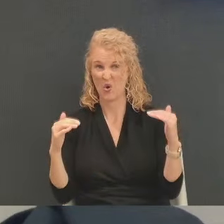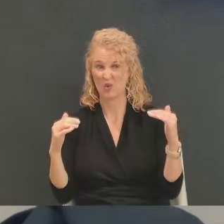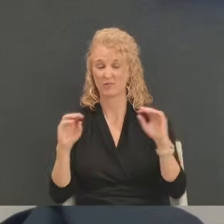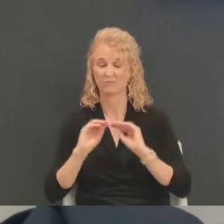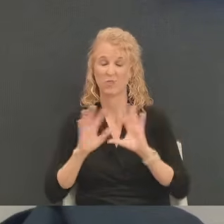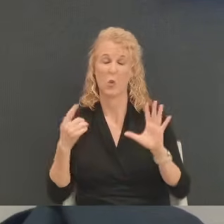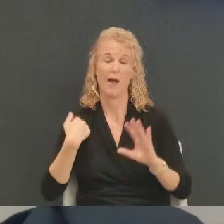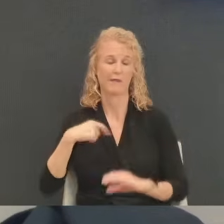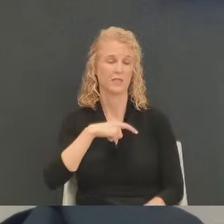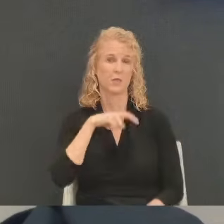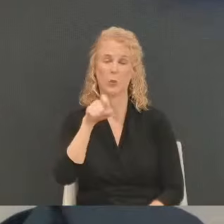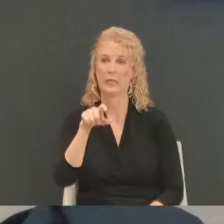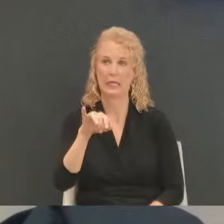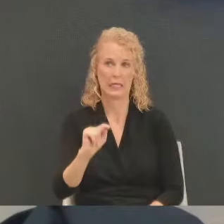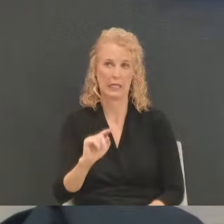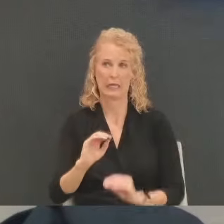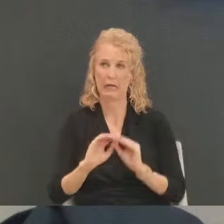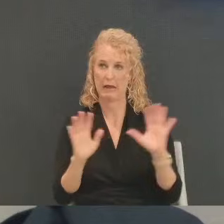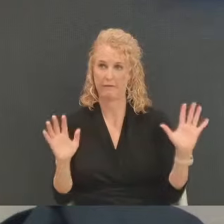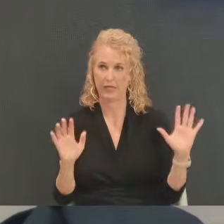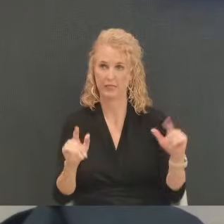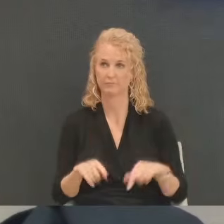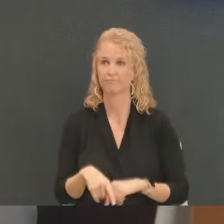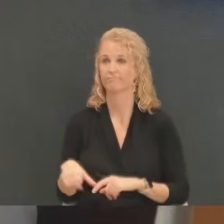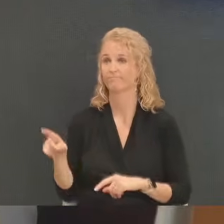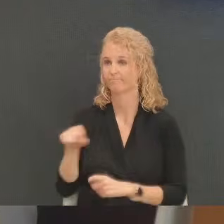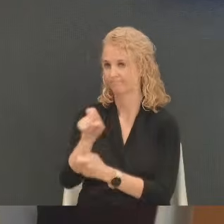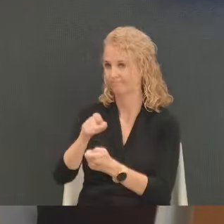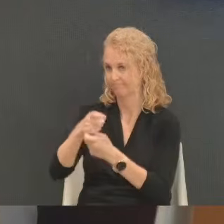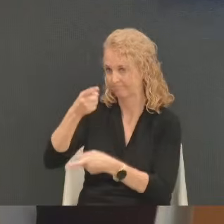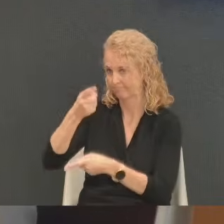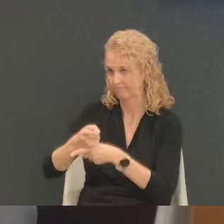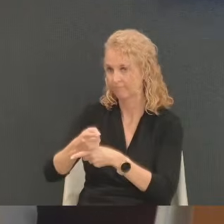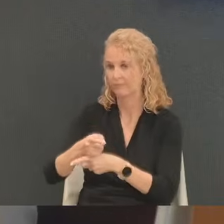is so important. So So Commissioner, you're you're exactly right. Over at 800 Broadway,